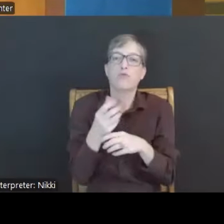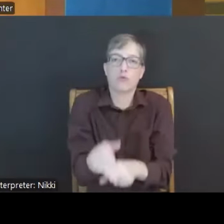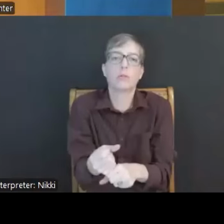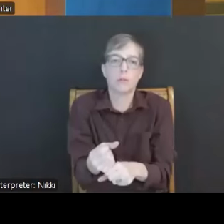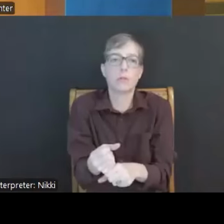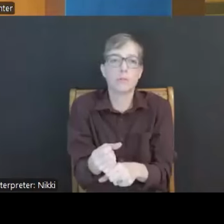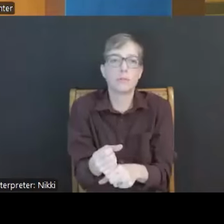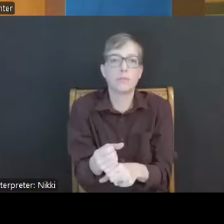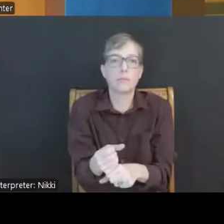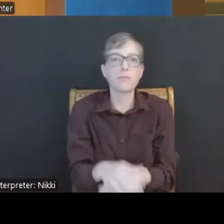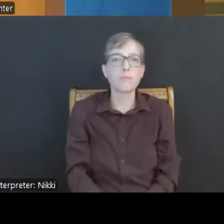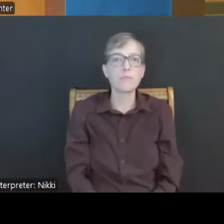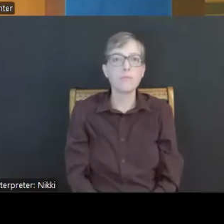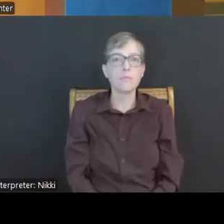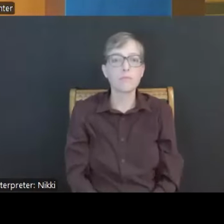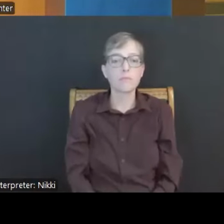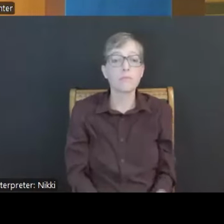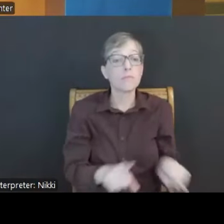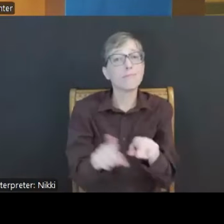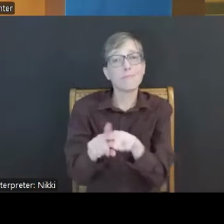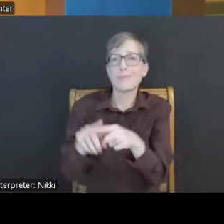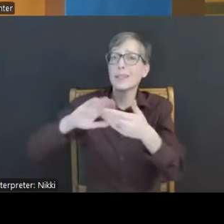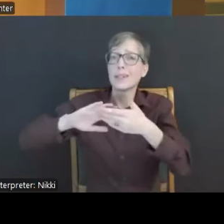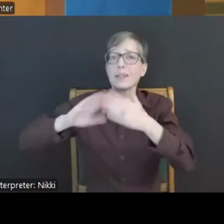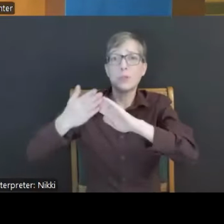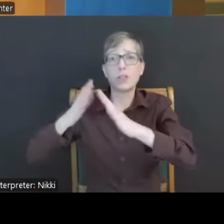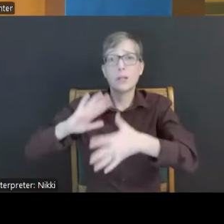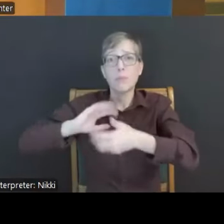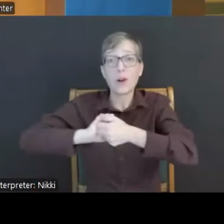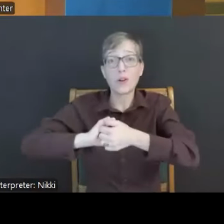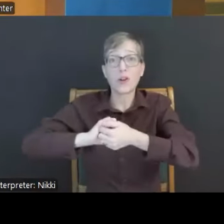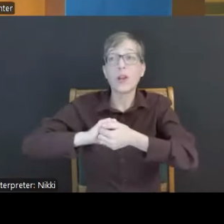community partner is trusted it's make sure that your or organizational staff and Community Trust